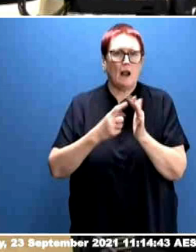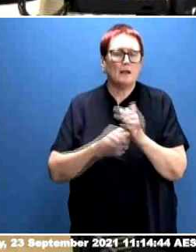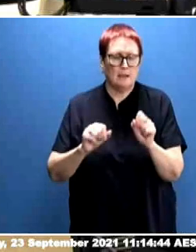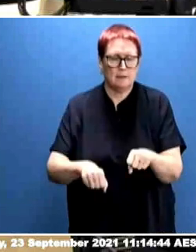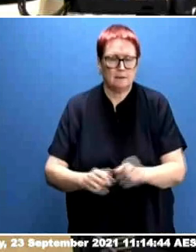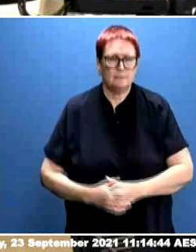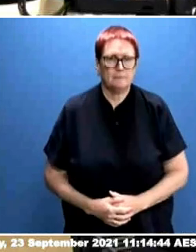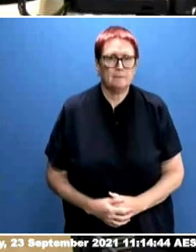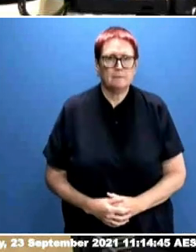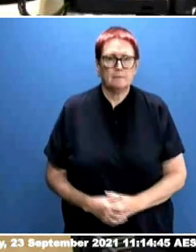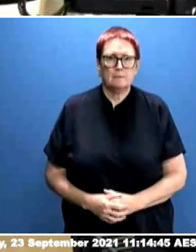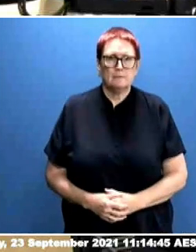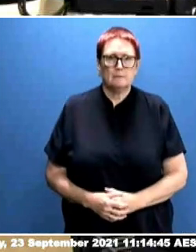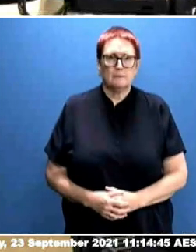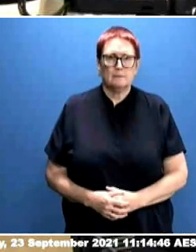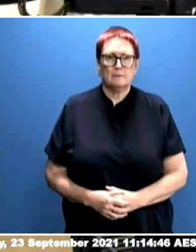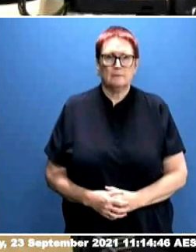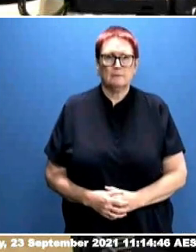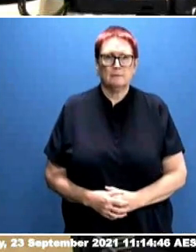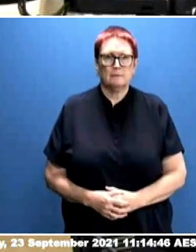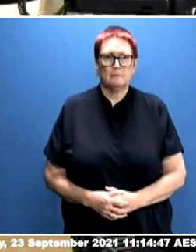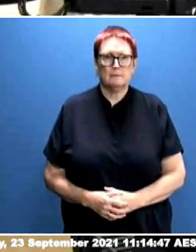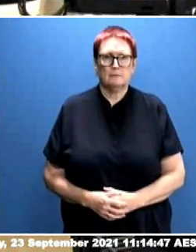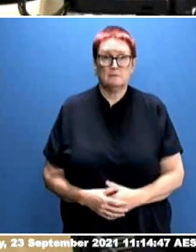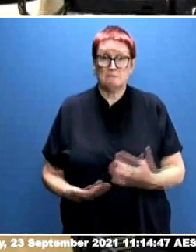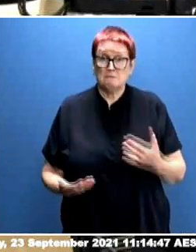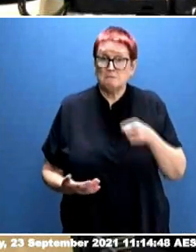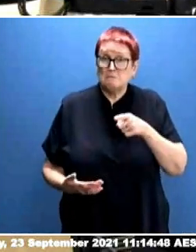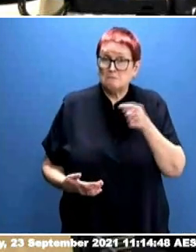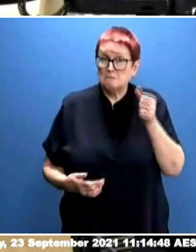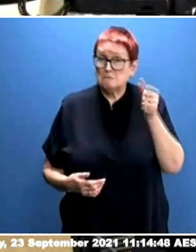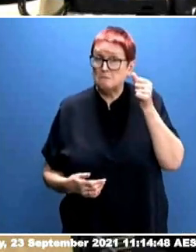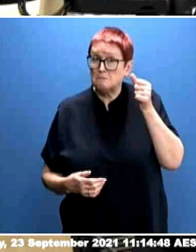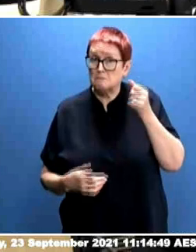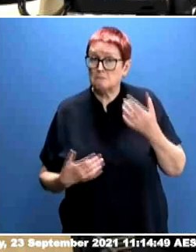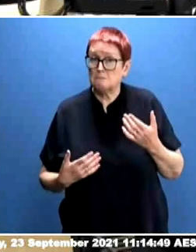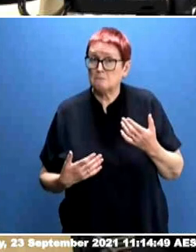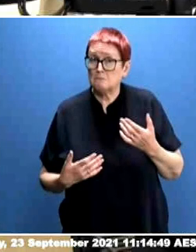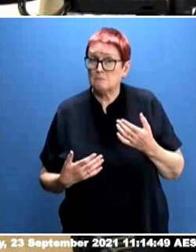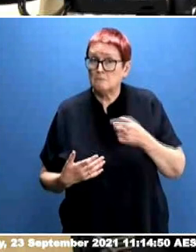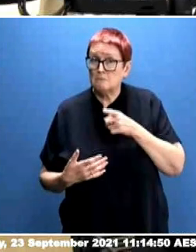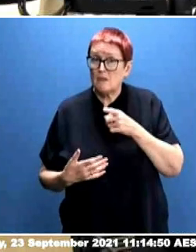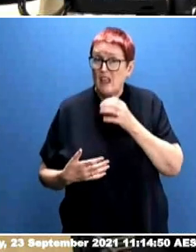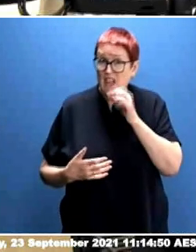Has this been something that's been raised or brought to your attention as something where your input's sought about